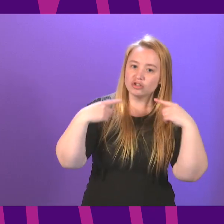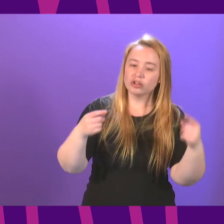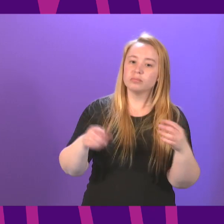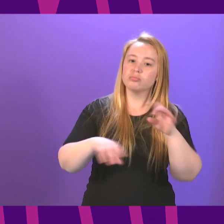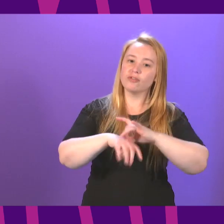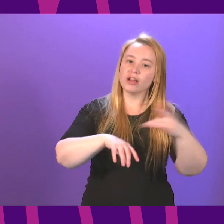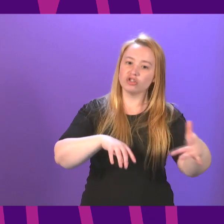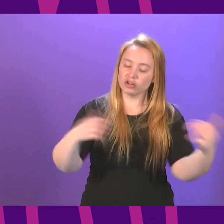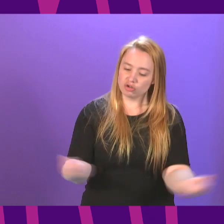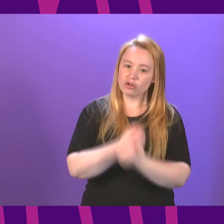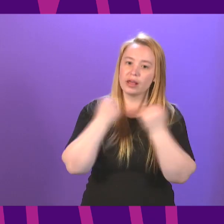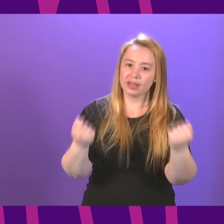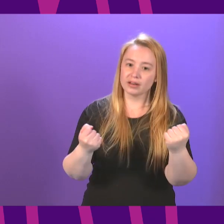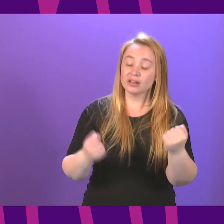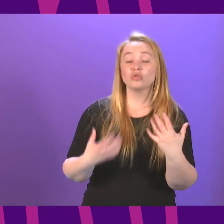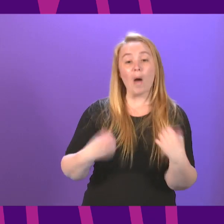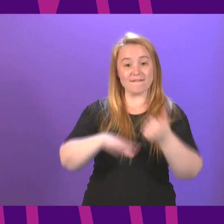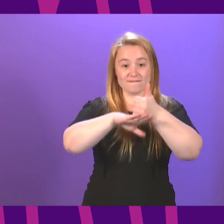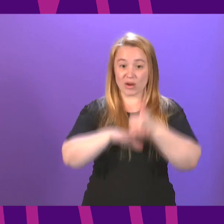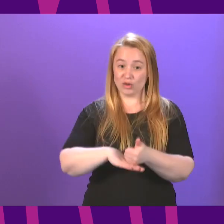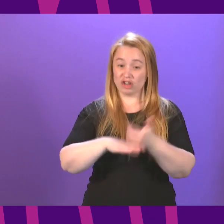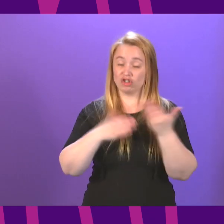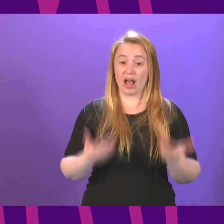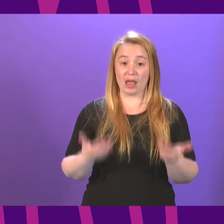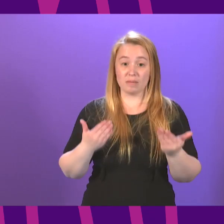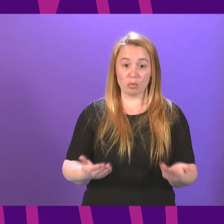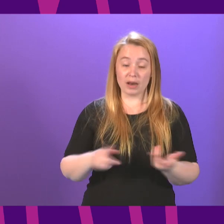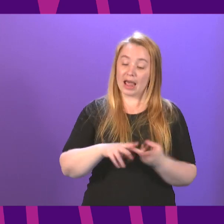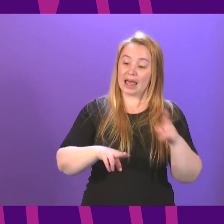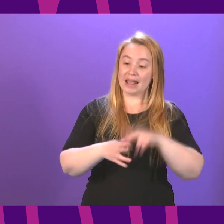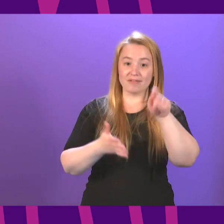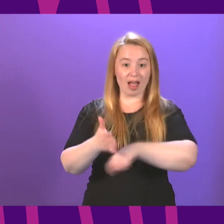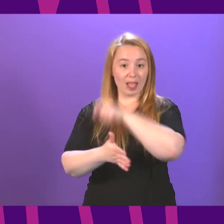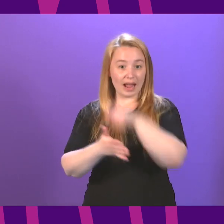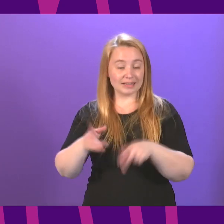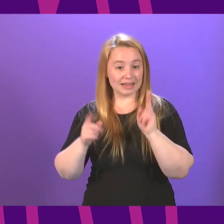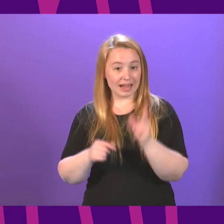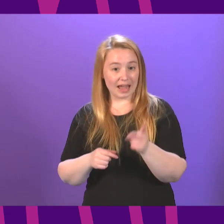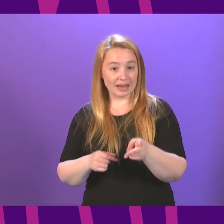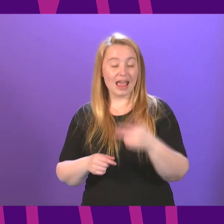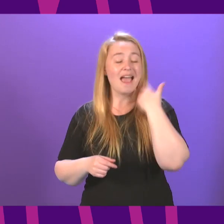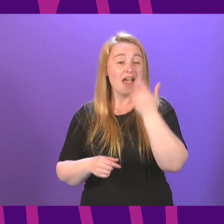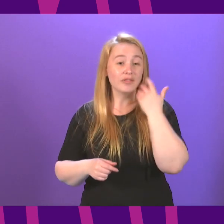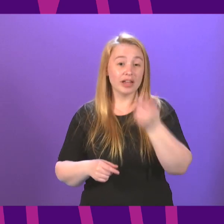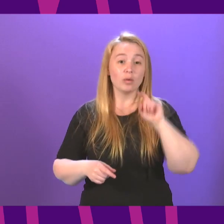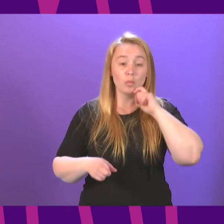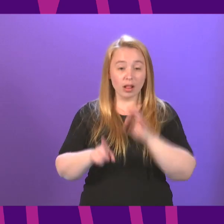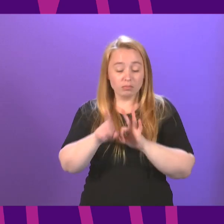That is the foundation that we have. If the Government is re-elected, we will work every day in the next parliamentary session to build on that foundation.